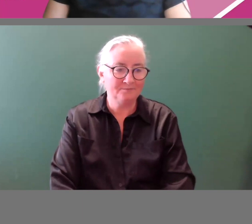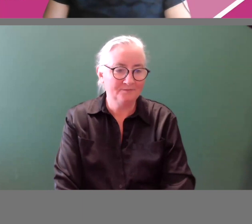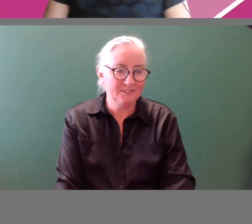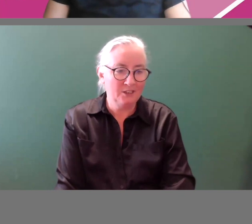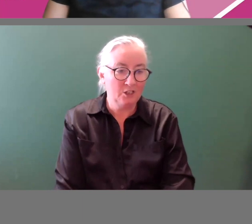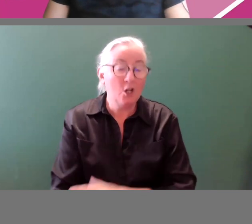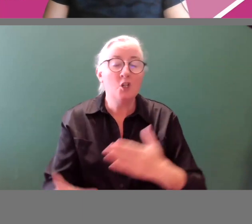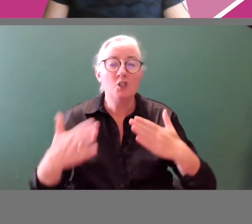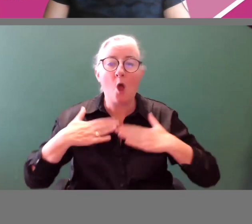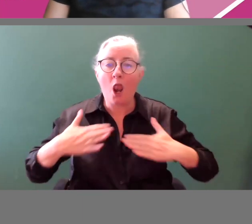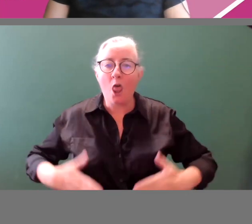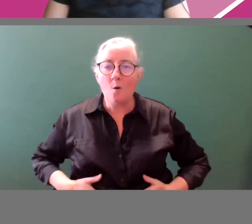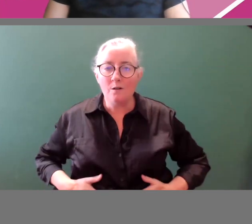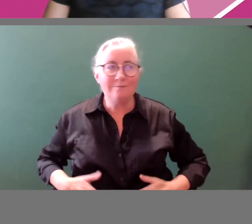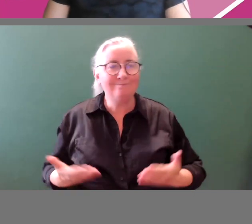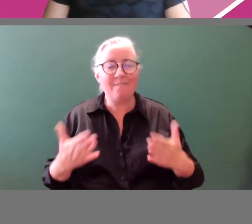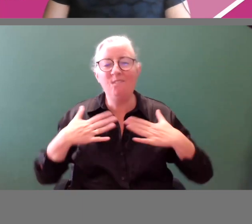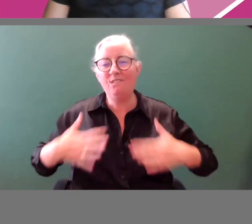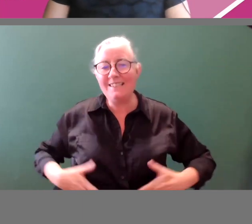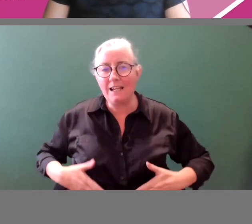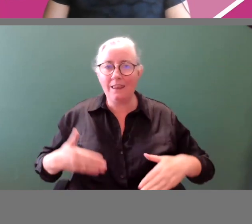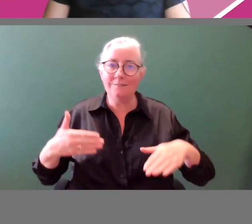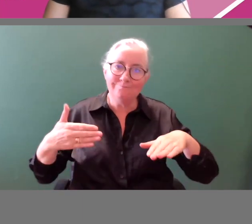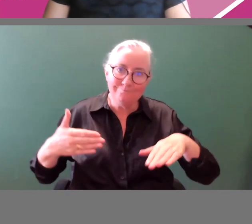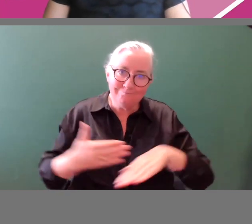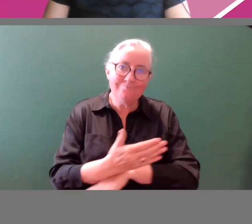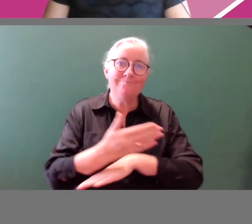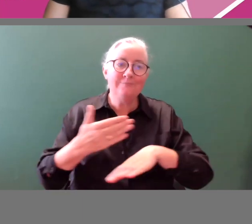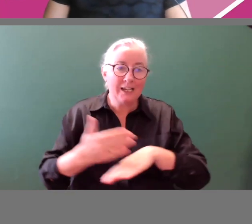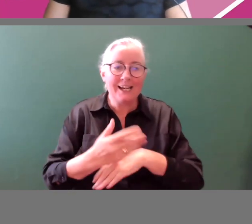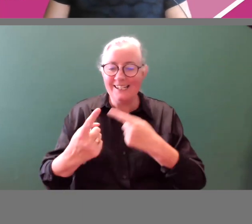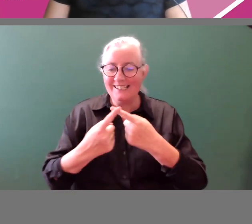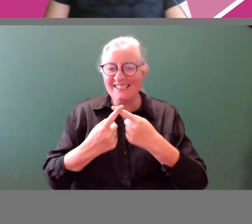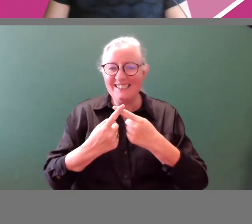physical effort. I just wanted to highlight the issue of distance because it's something that's